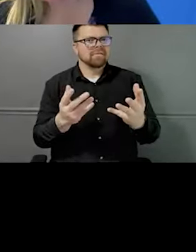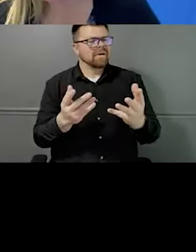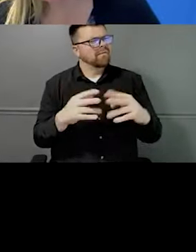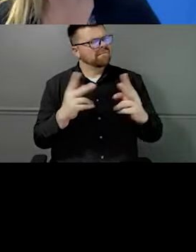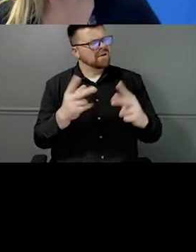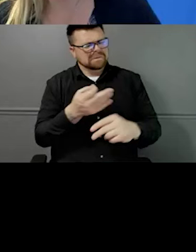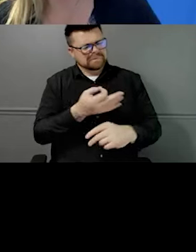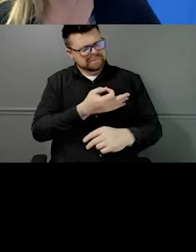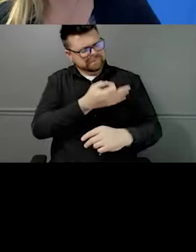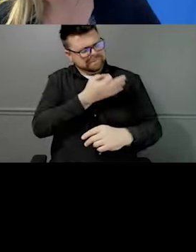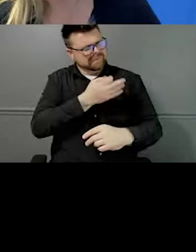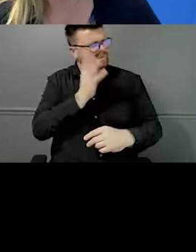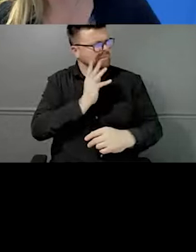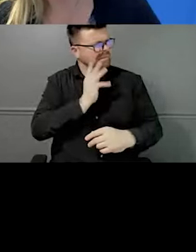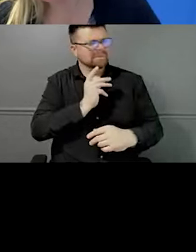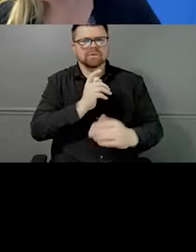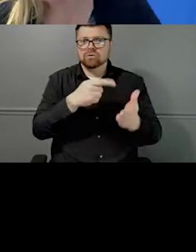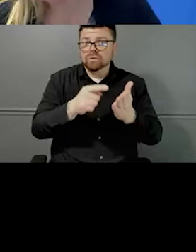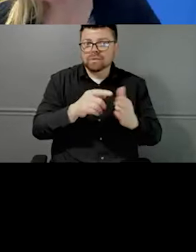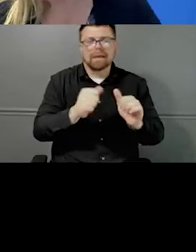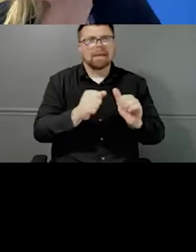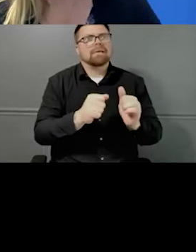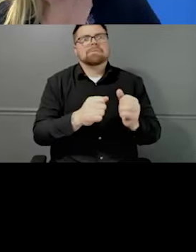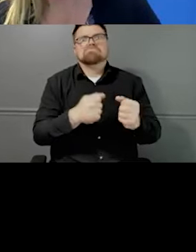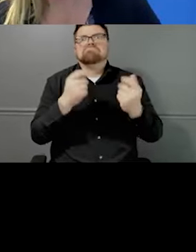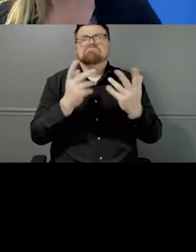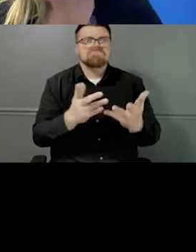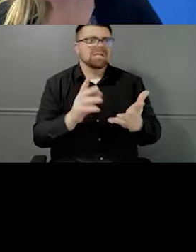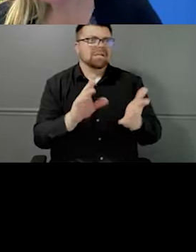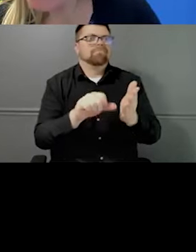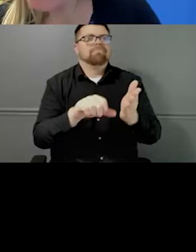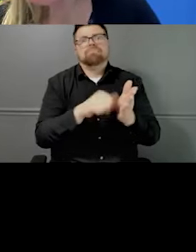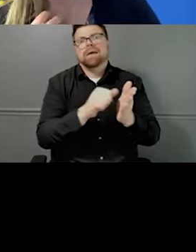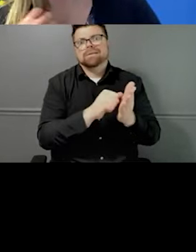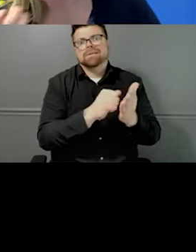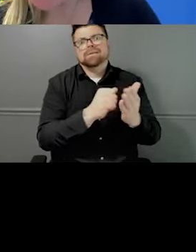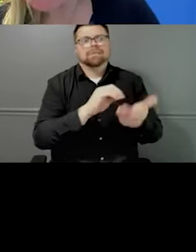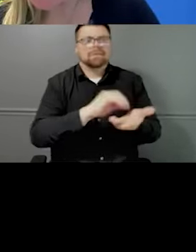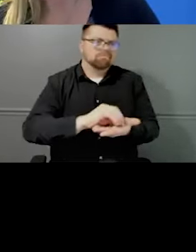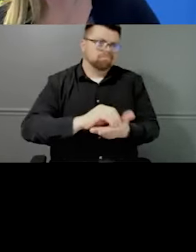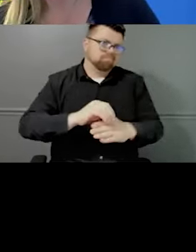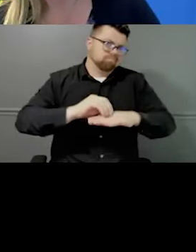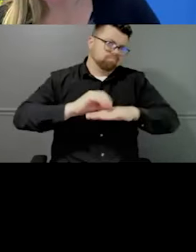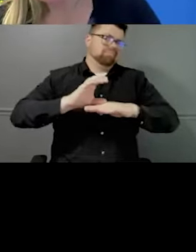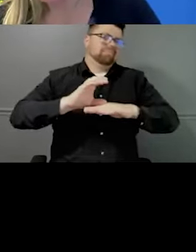that could go on for pages and pages. This gave the ability